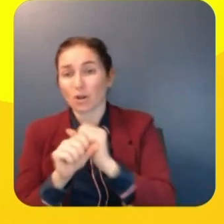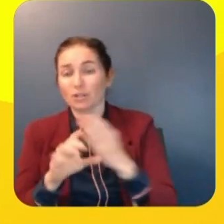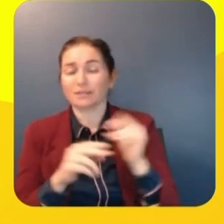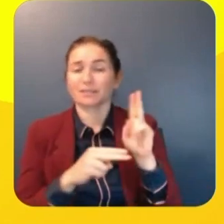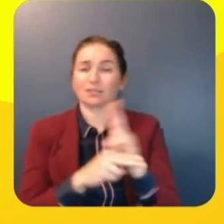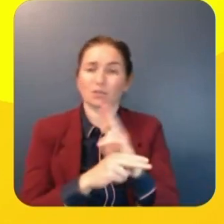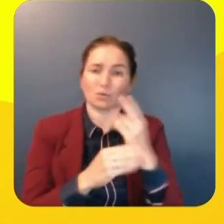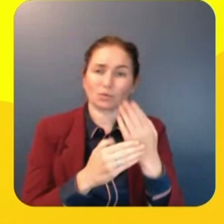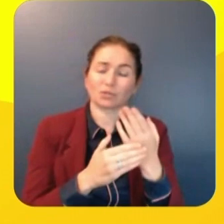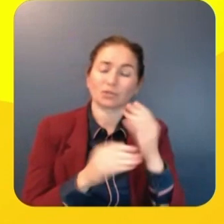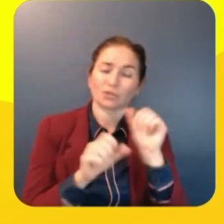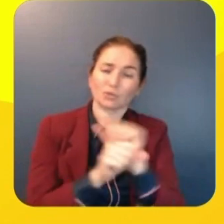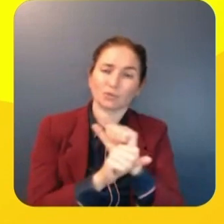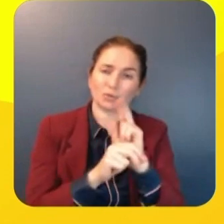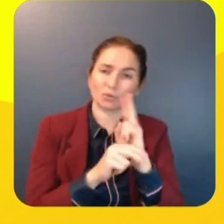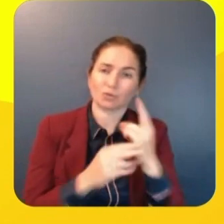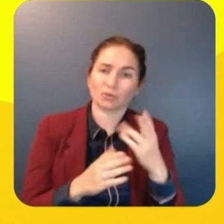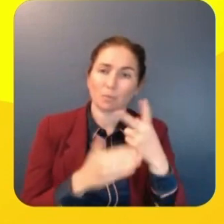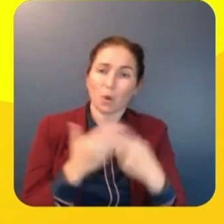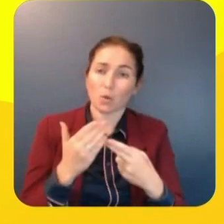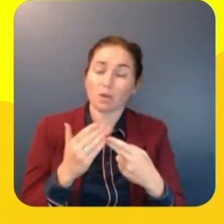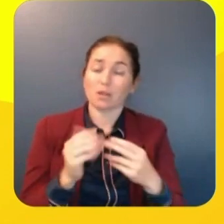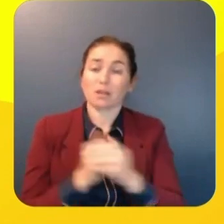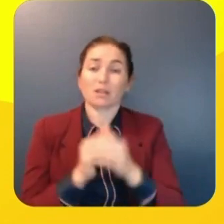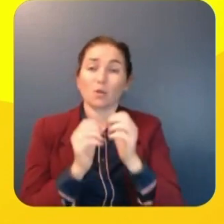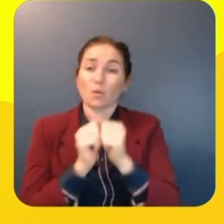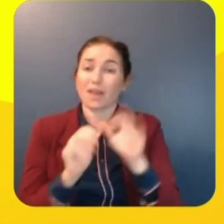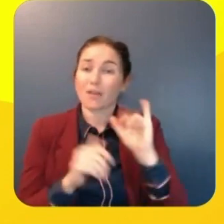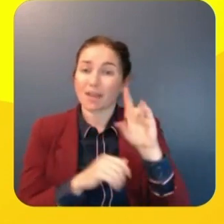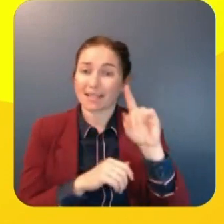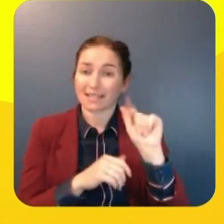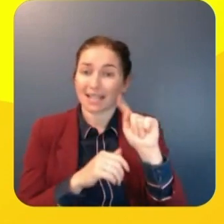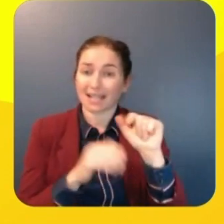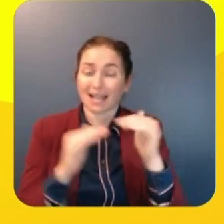Without an element of data equity, these decisions cannot innovate into the future we see for ourselves.